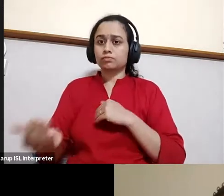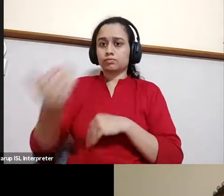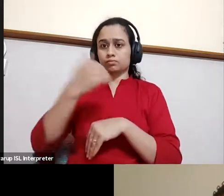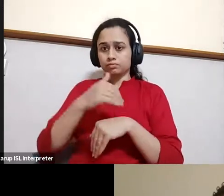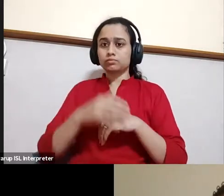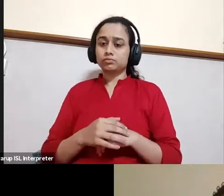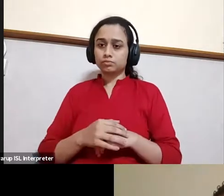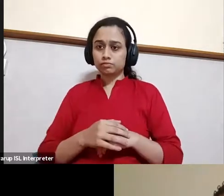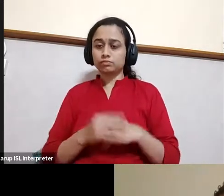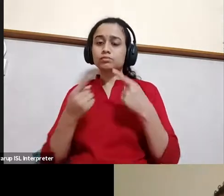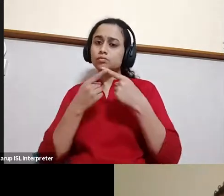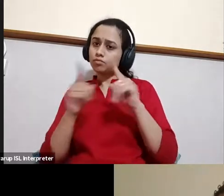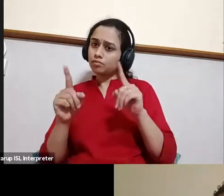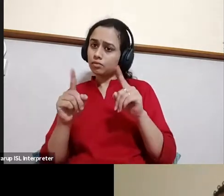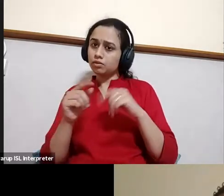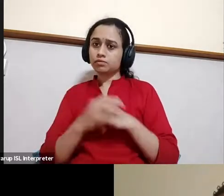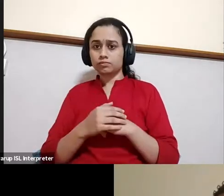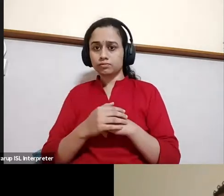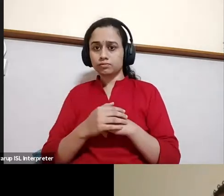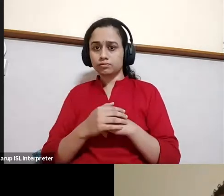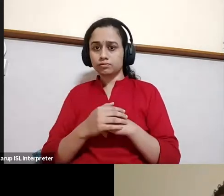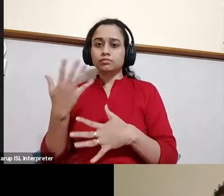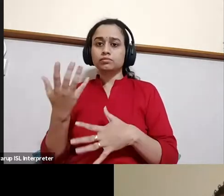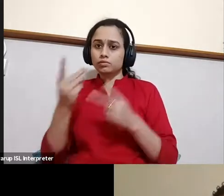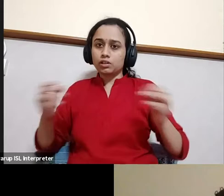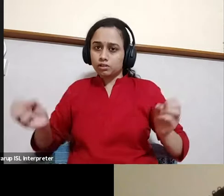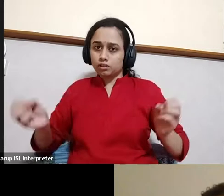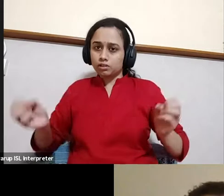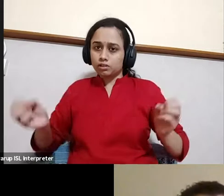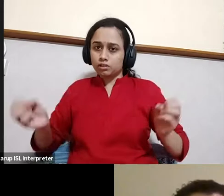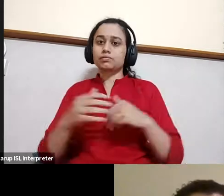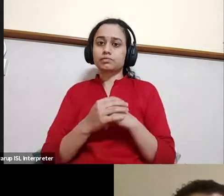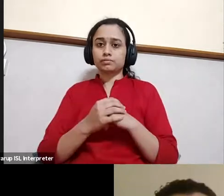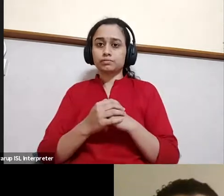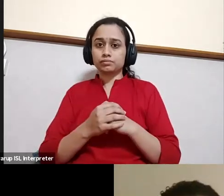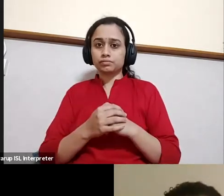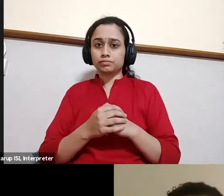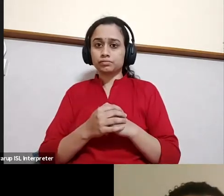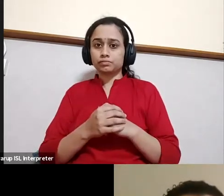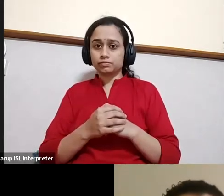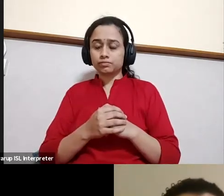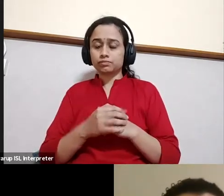but i think I can start us off nat um sort of with a question for you I think